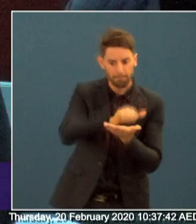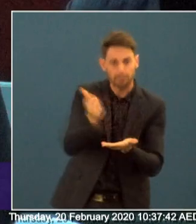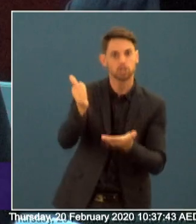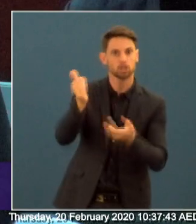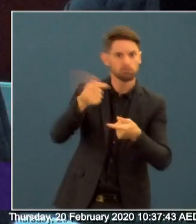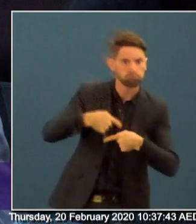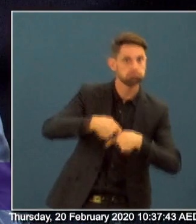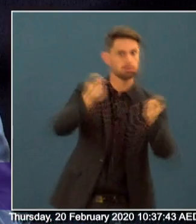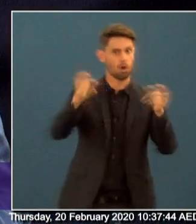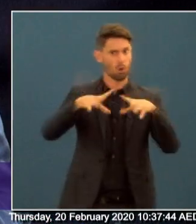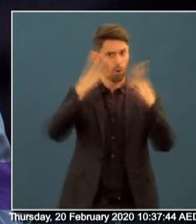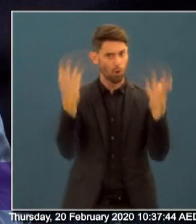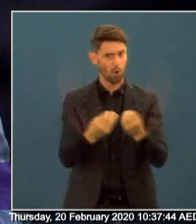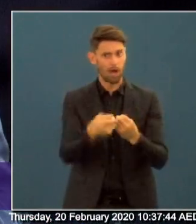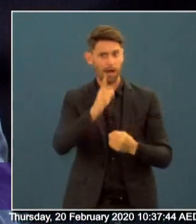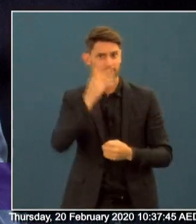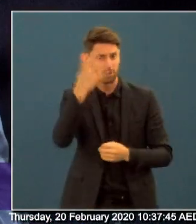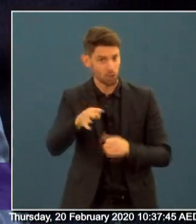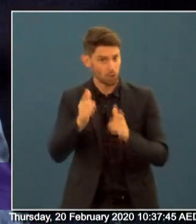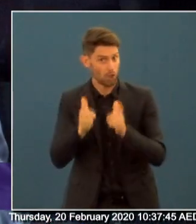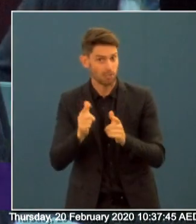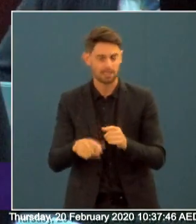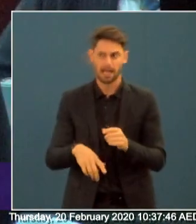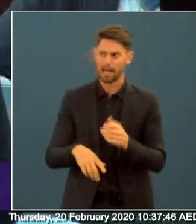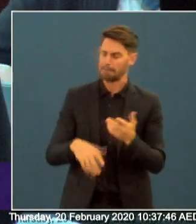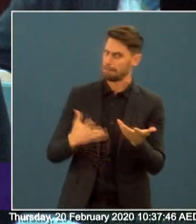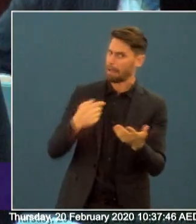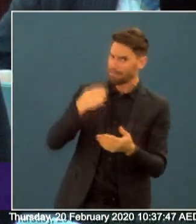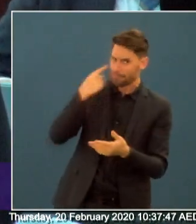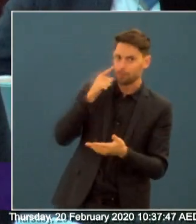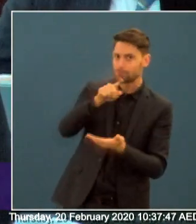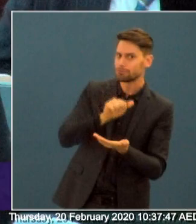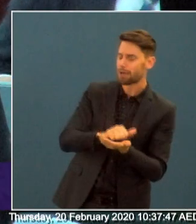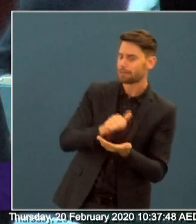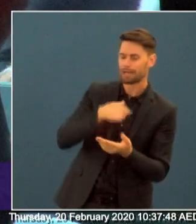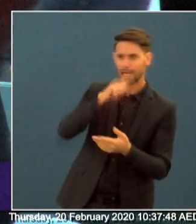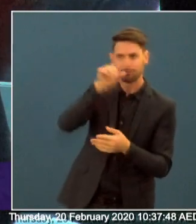I'm not exactly sure, yes. Some... And many other published papers